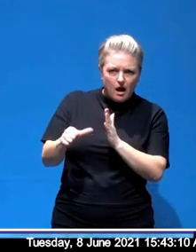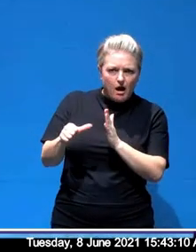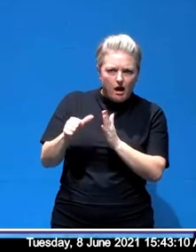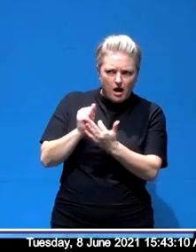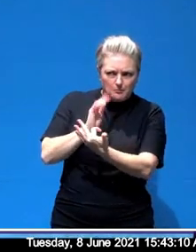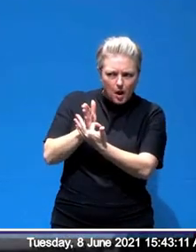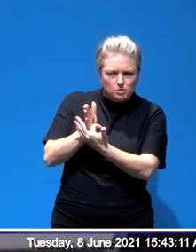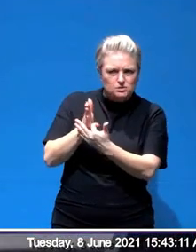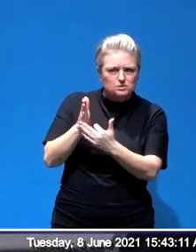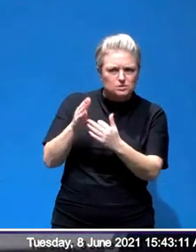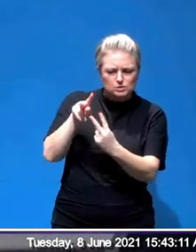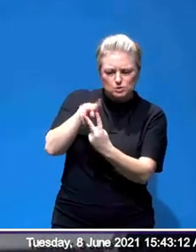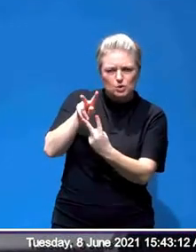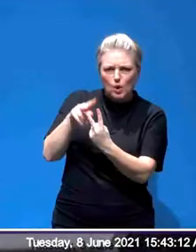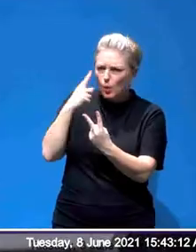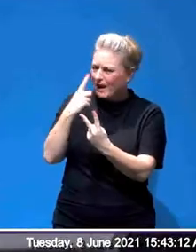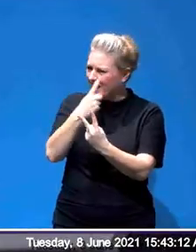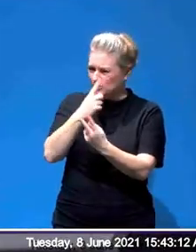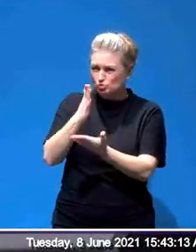Absolutely, heartbreaking, totally heartbreaking.